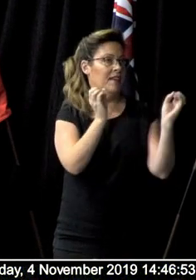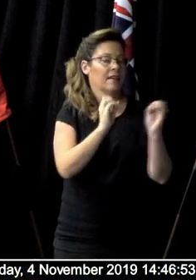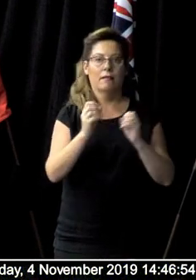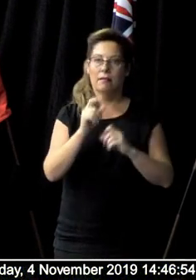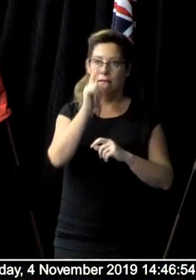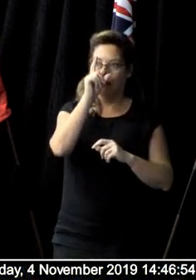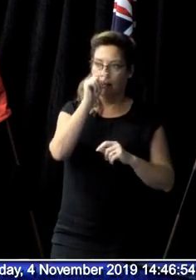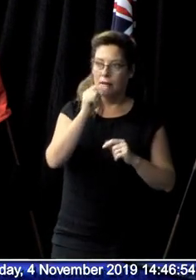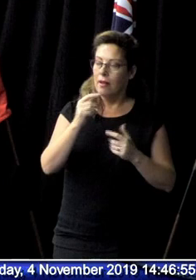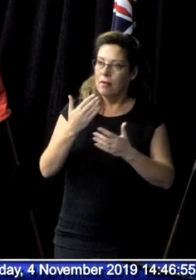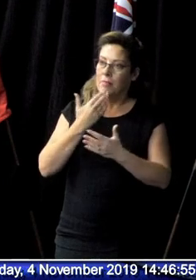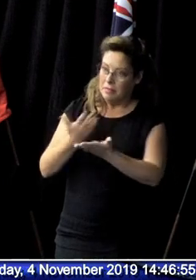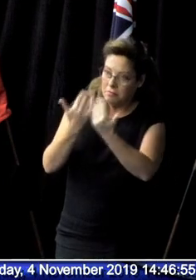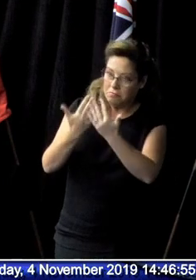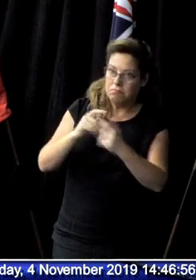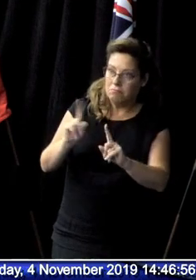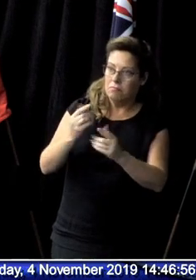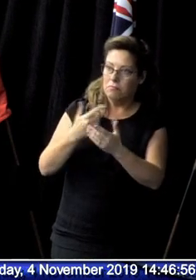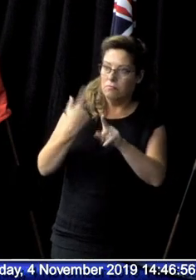Feel free at any time to add to what you’re saying. Yes.